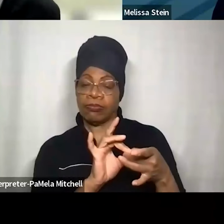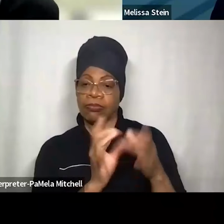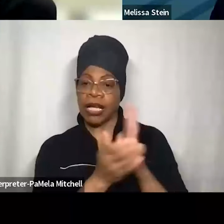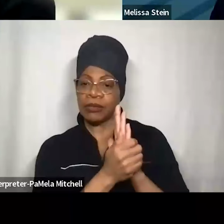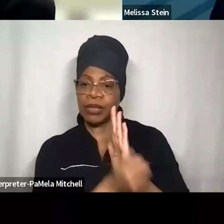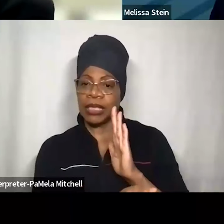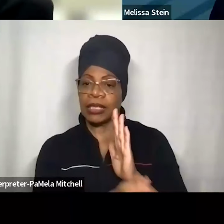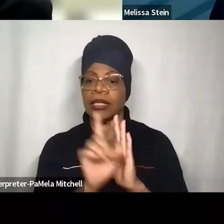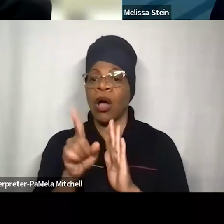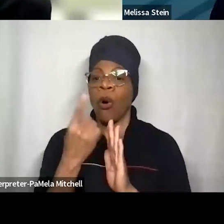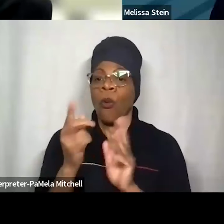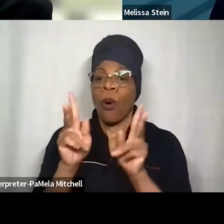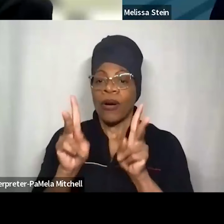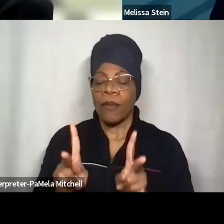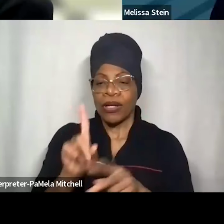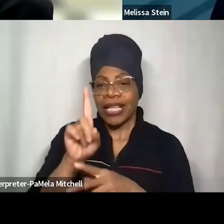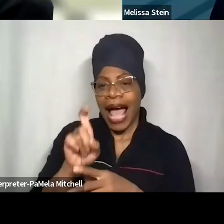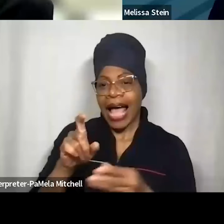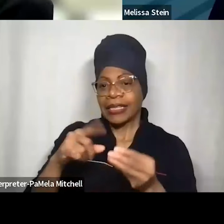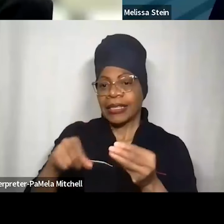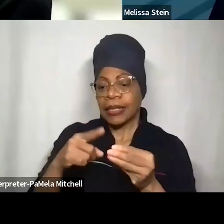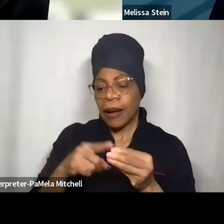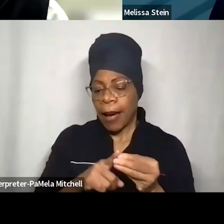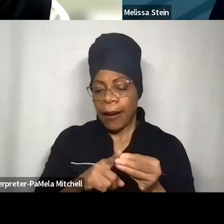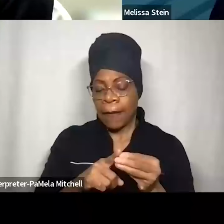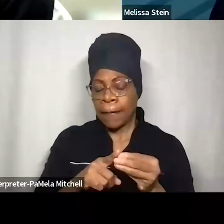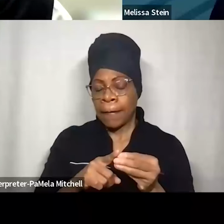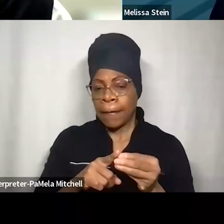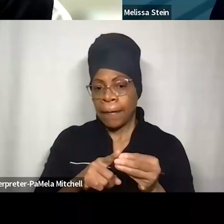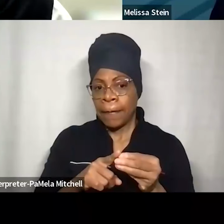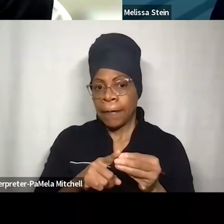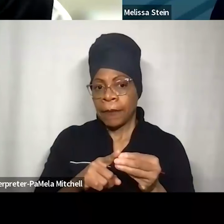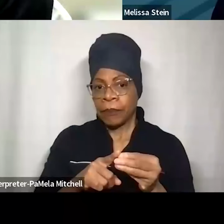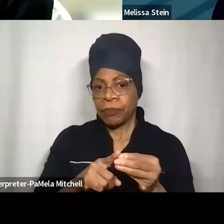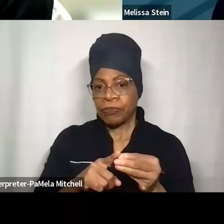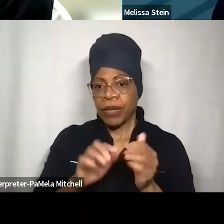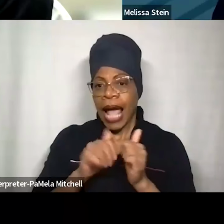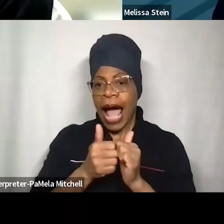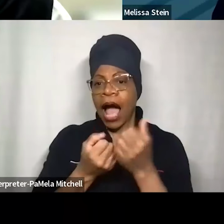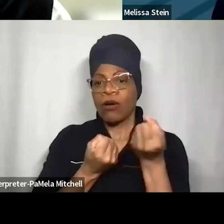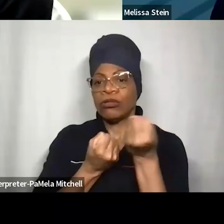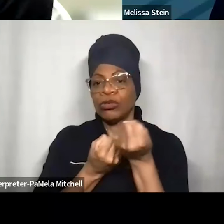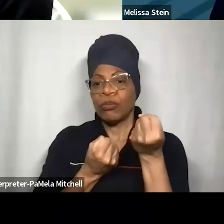So one person was asking about how to support sustainable care,